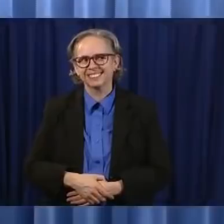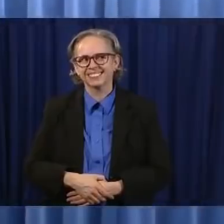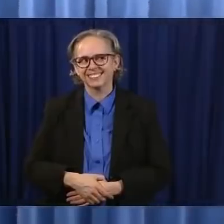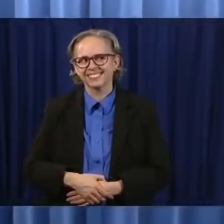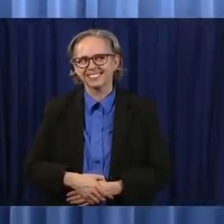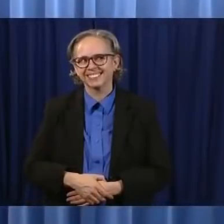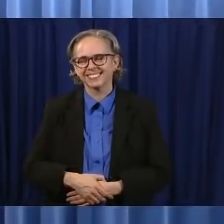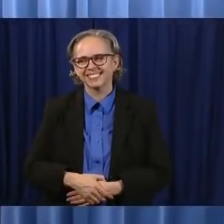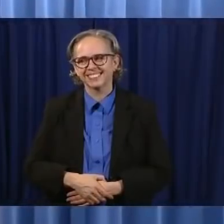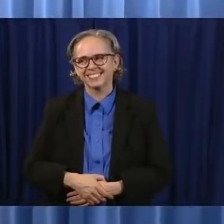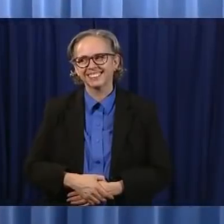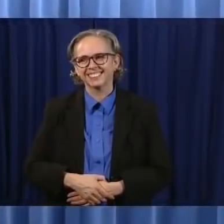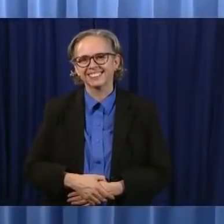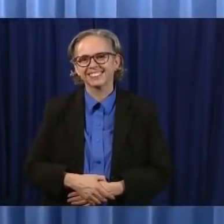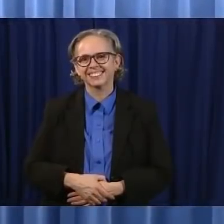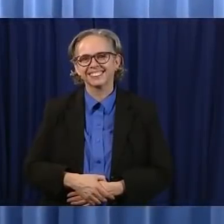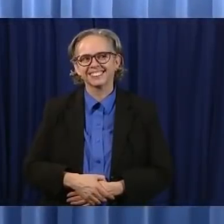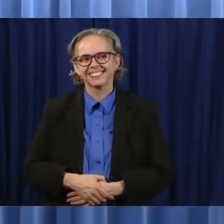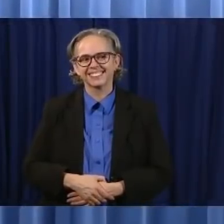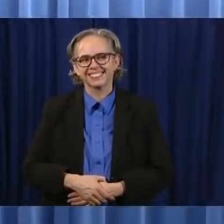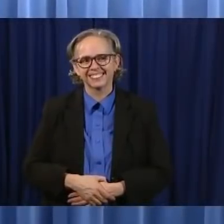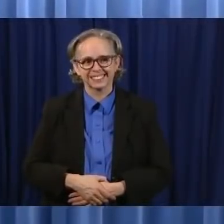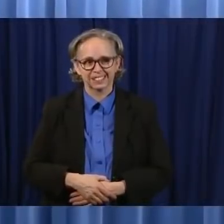I HAVE A PICTURE COMING UP. THERE WE GO.